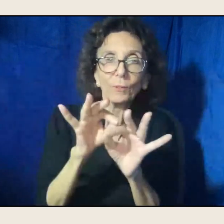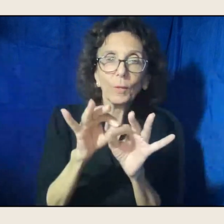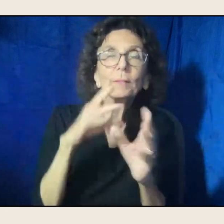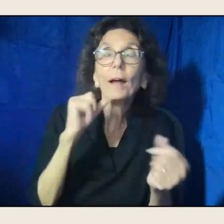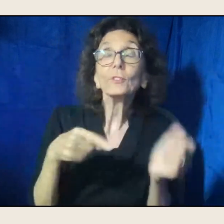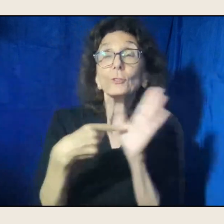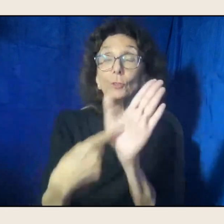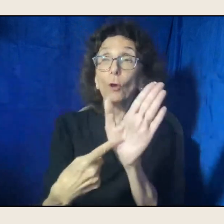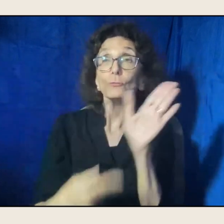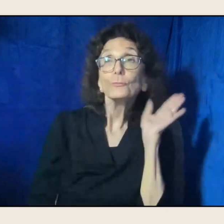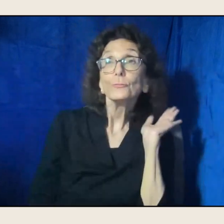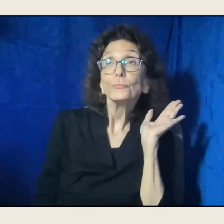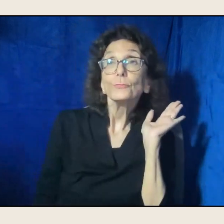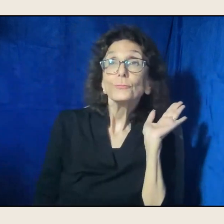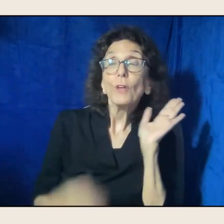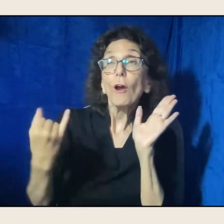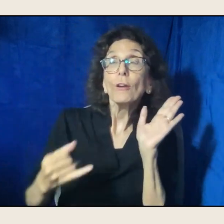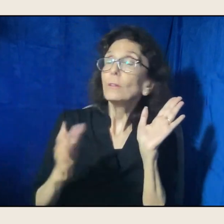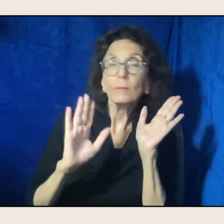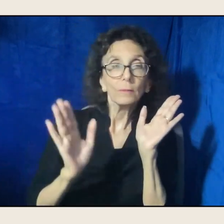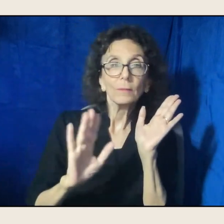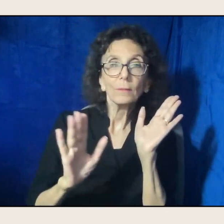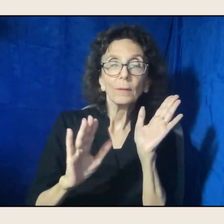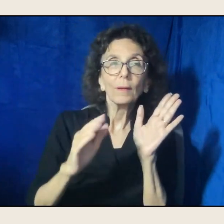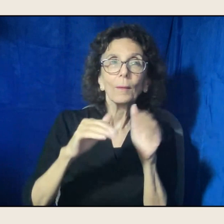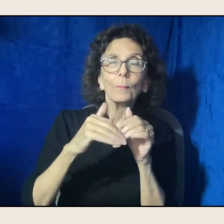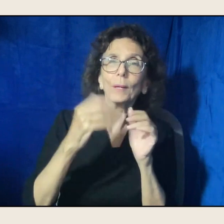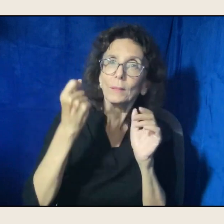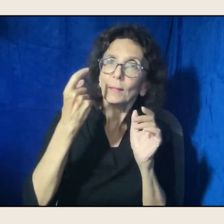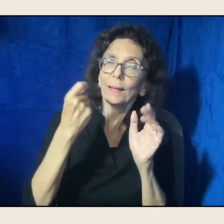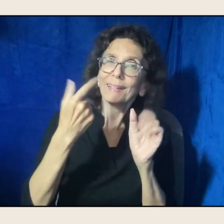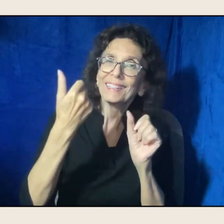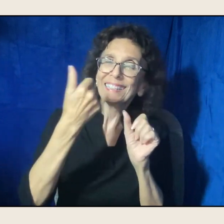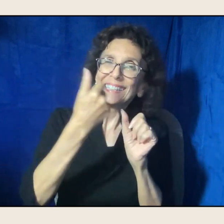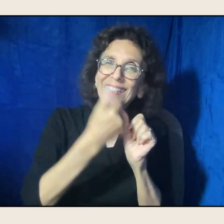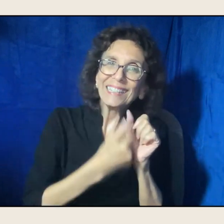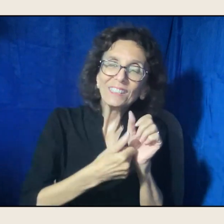but how each one of those consummate a voice of concern